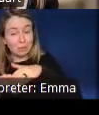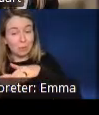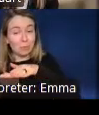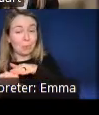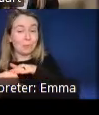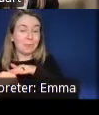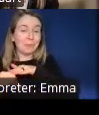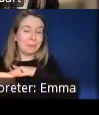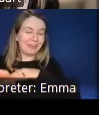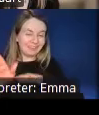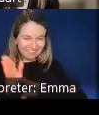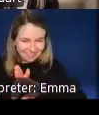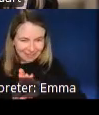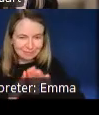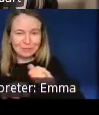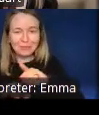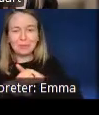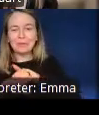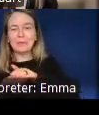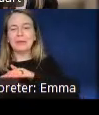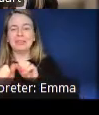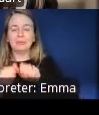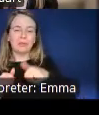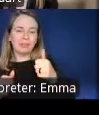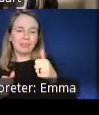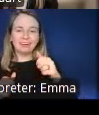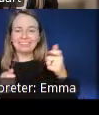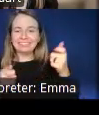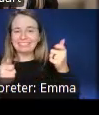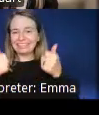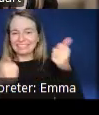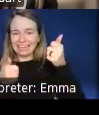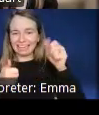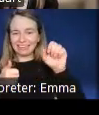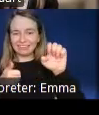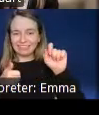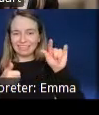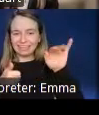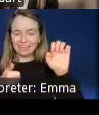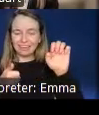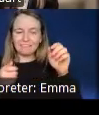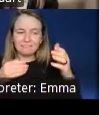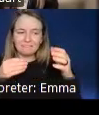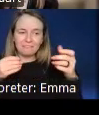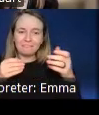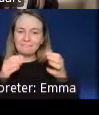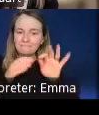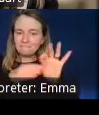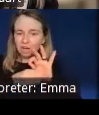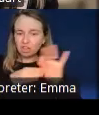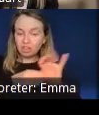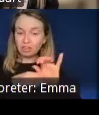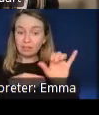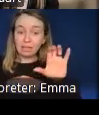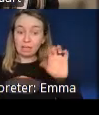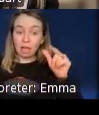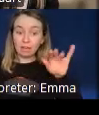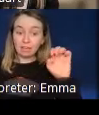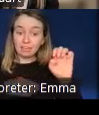develops gradually along with other executive functions like cognitive flexibility and working memory, while there is